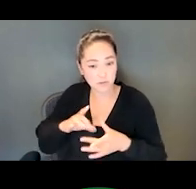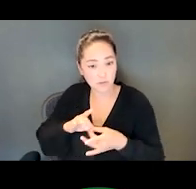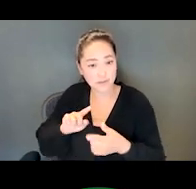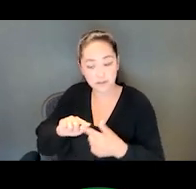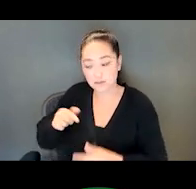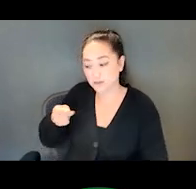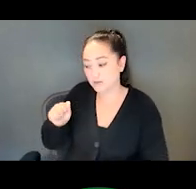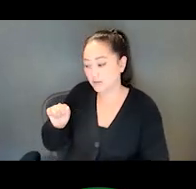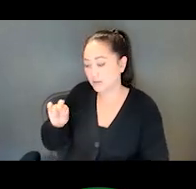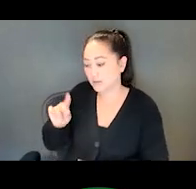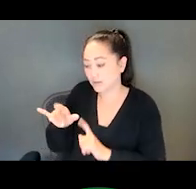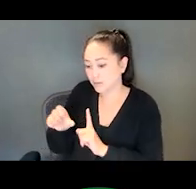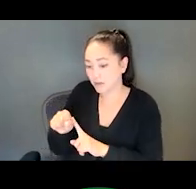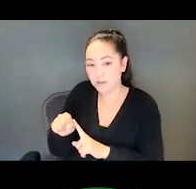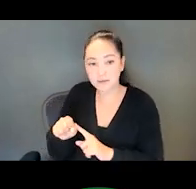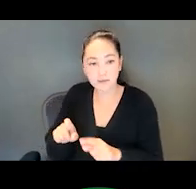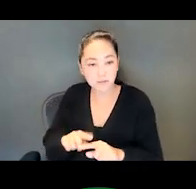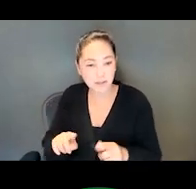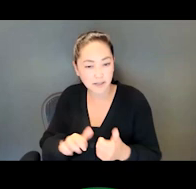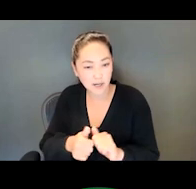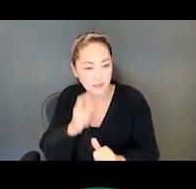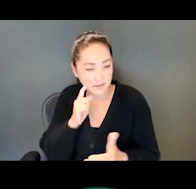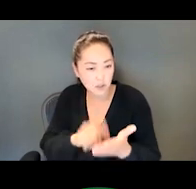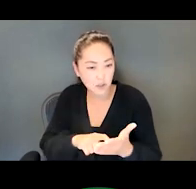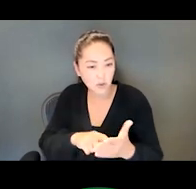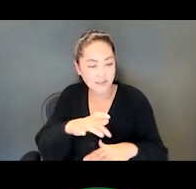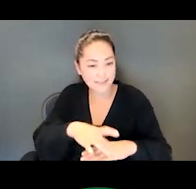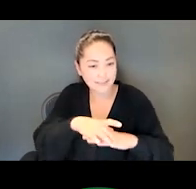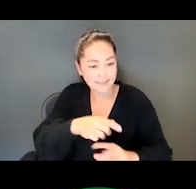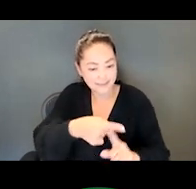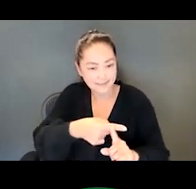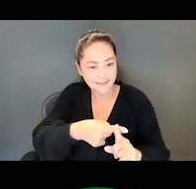large question. I'll, to pass this one to you first, Sabel, if you want to share a bit